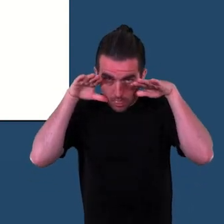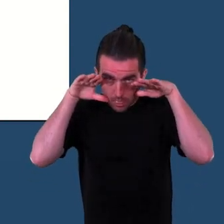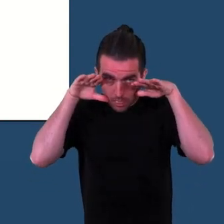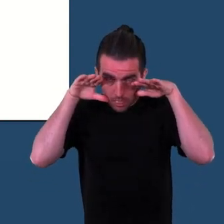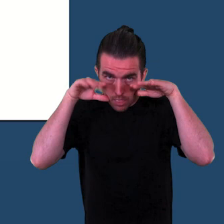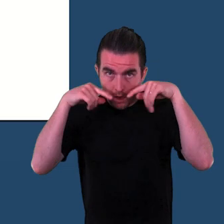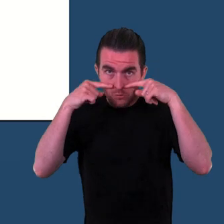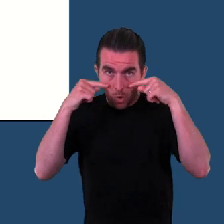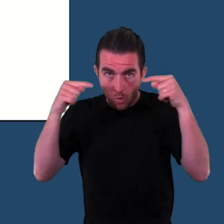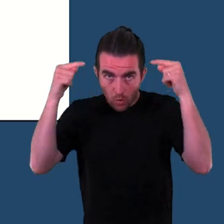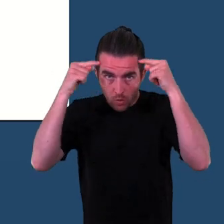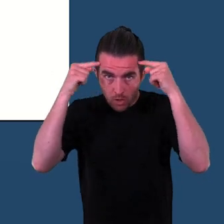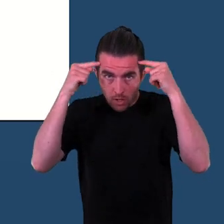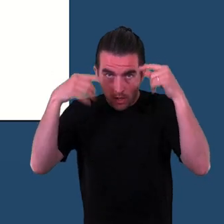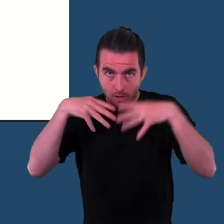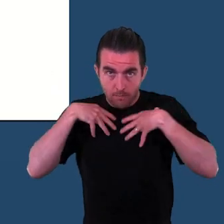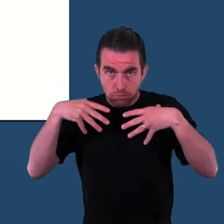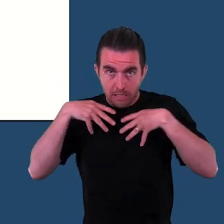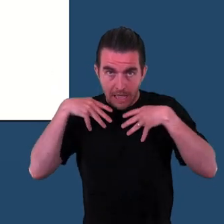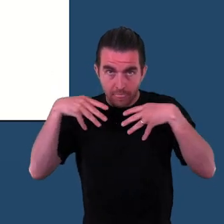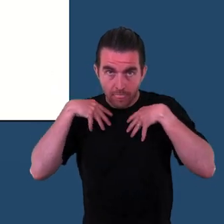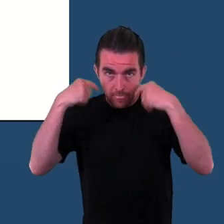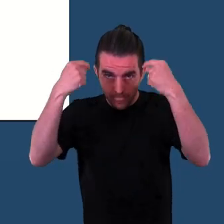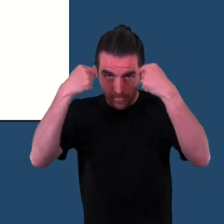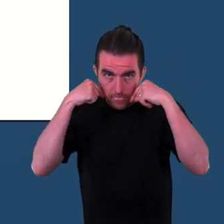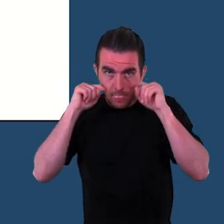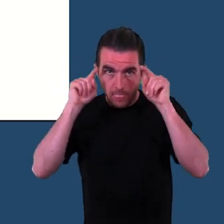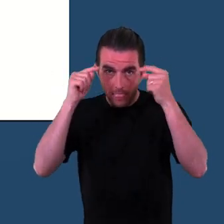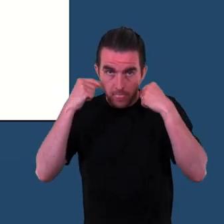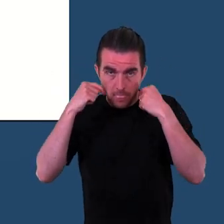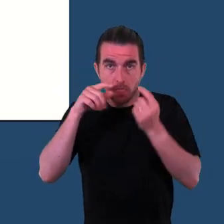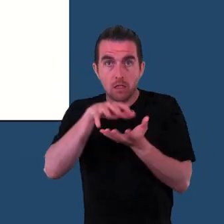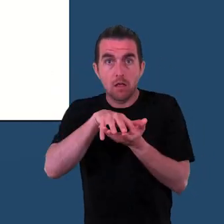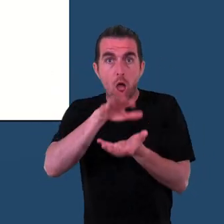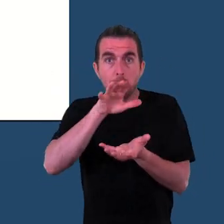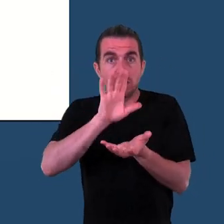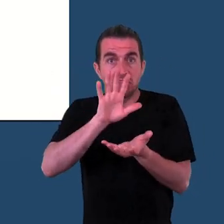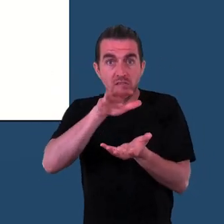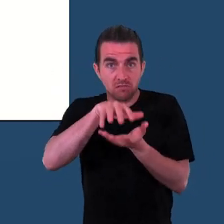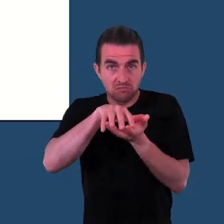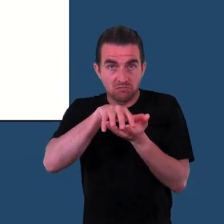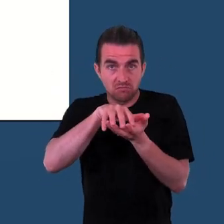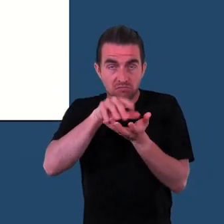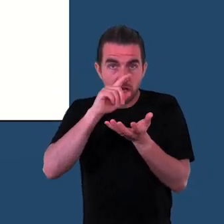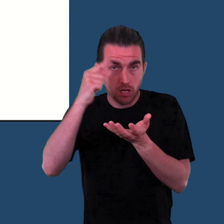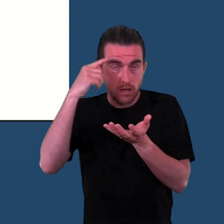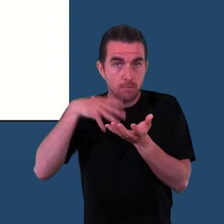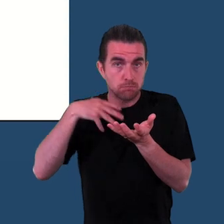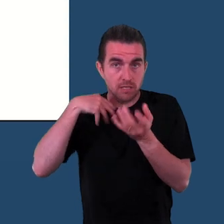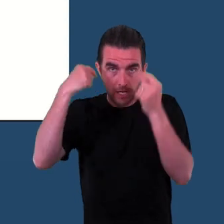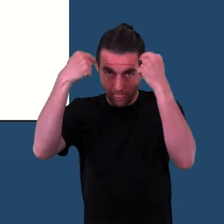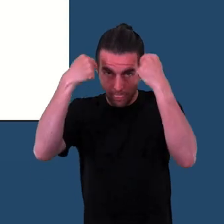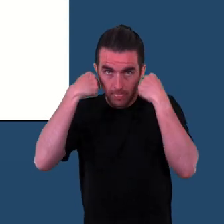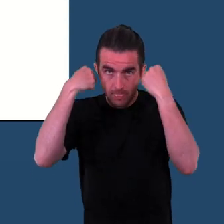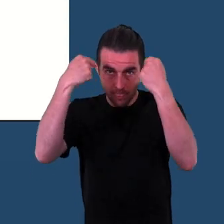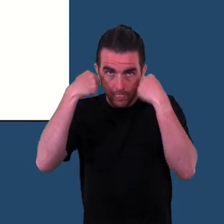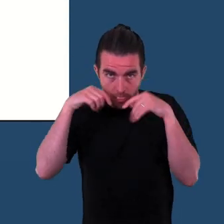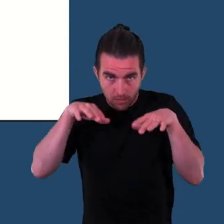through their nostrils, which are above water, but have their mouths open and not have water go back into their windpipe. So, that's one adaptation.